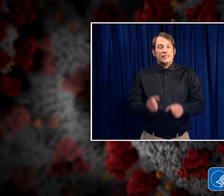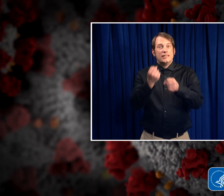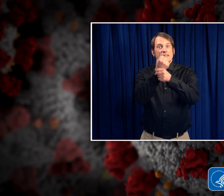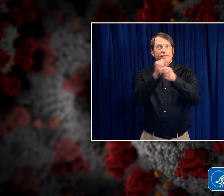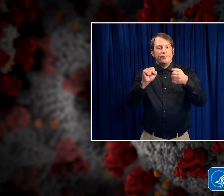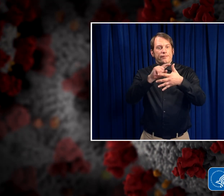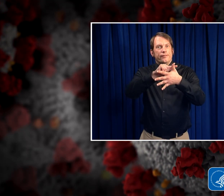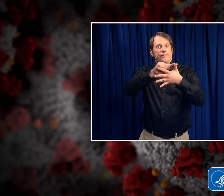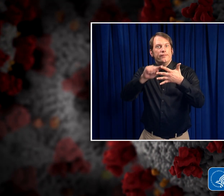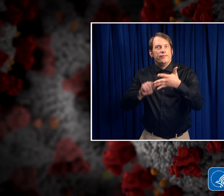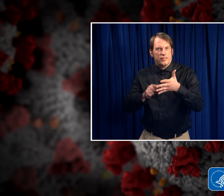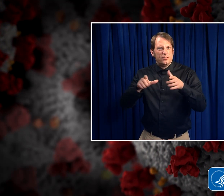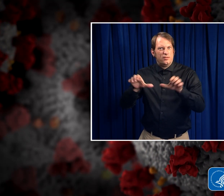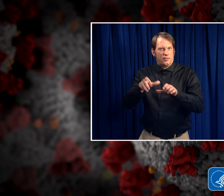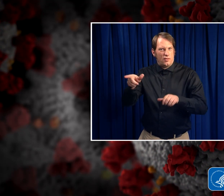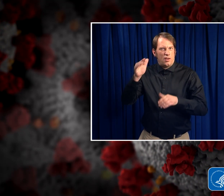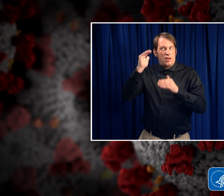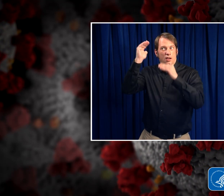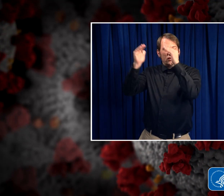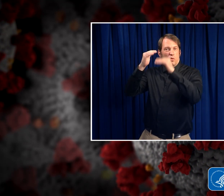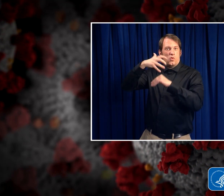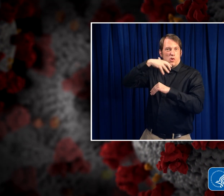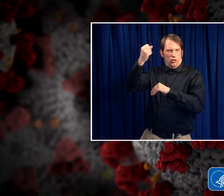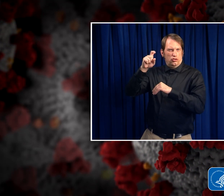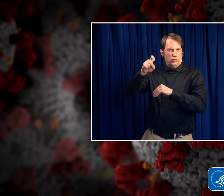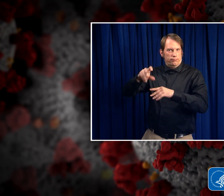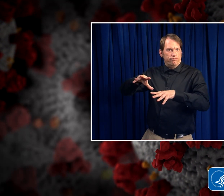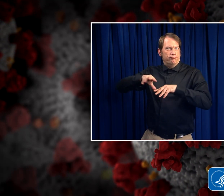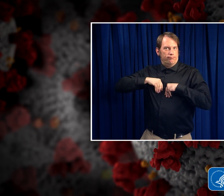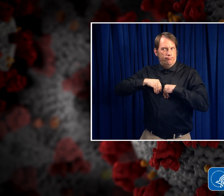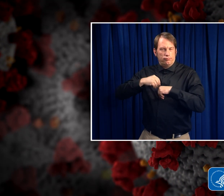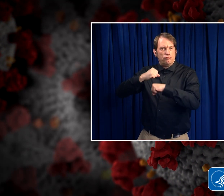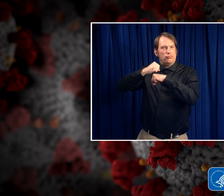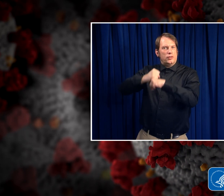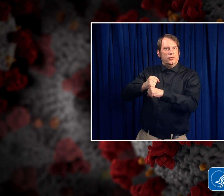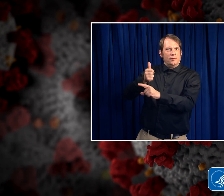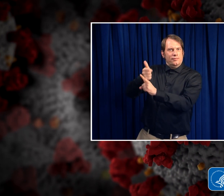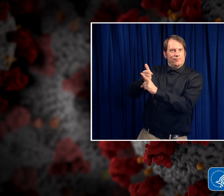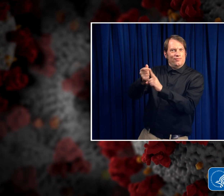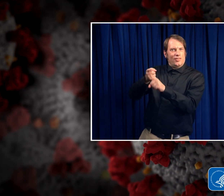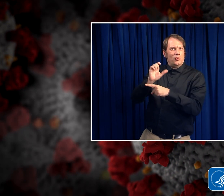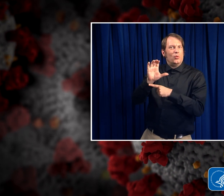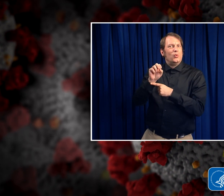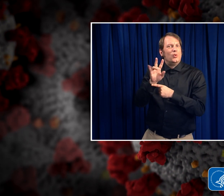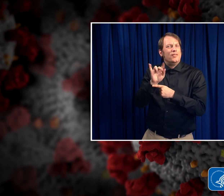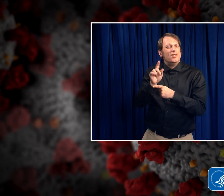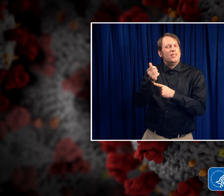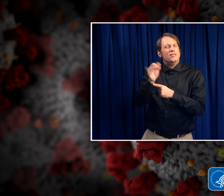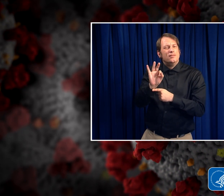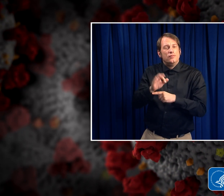Extra Precautions for Older Adults.